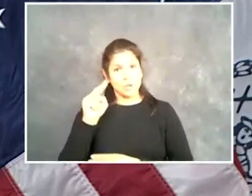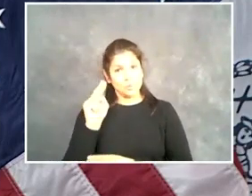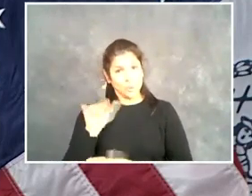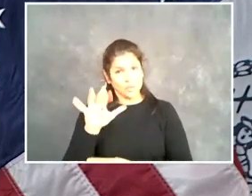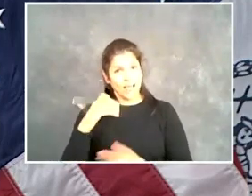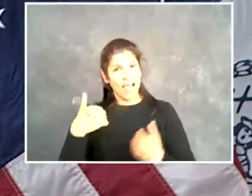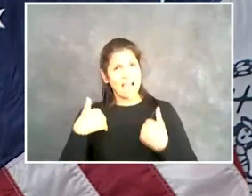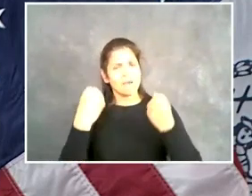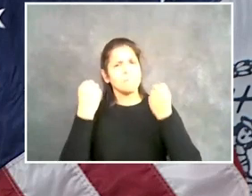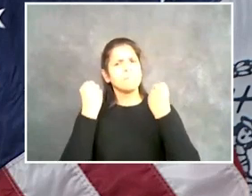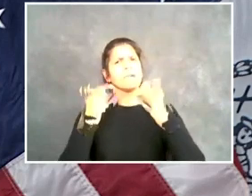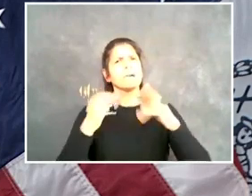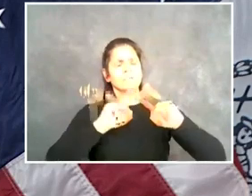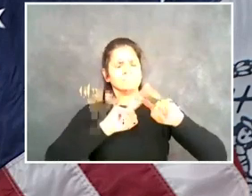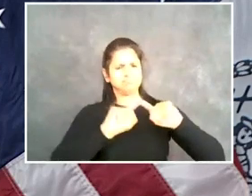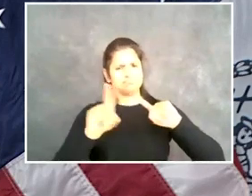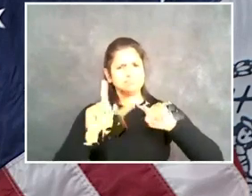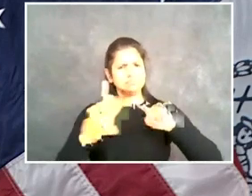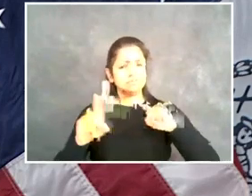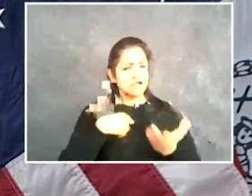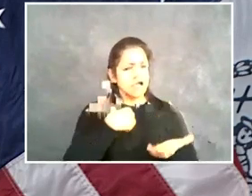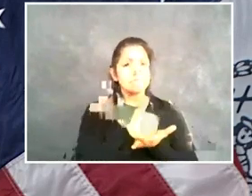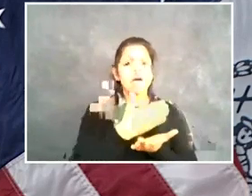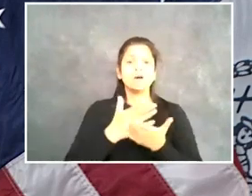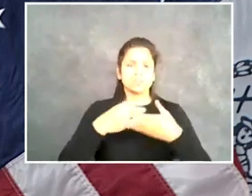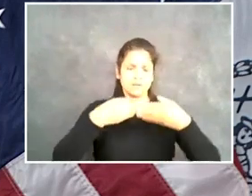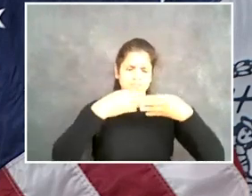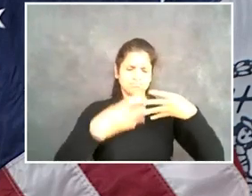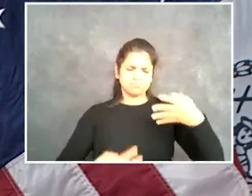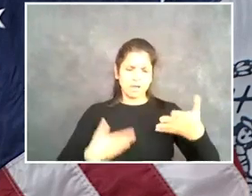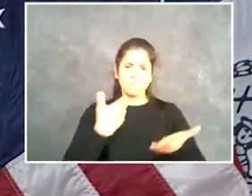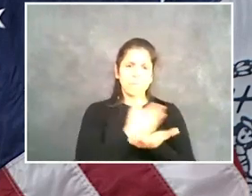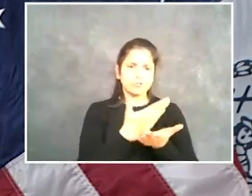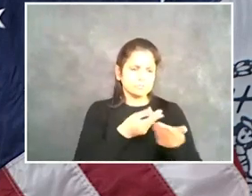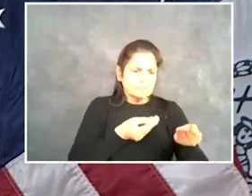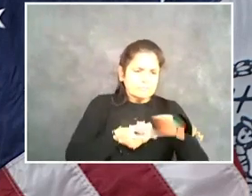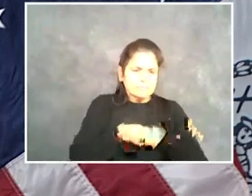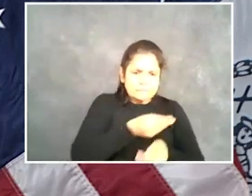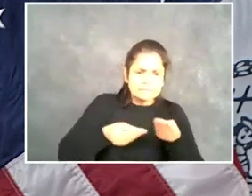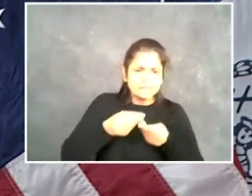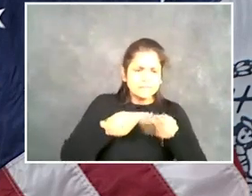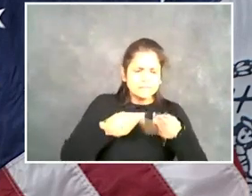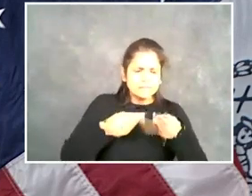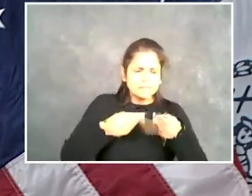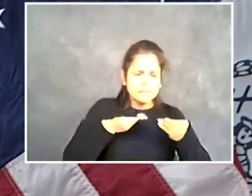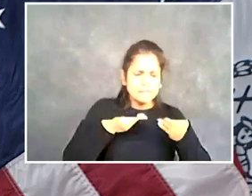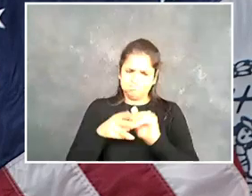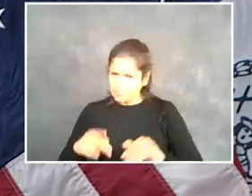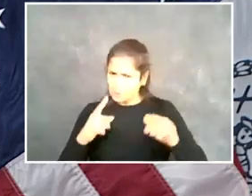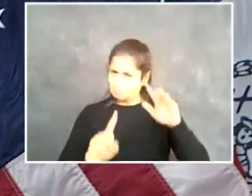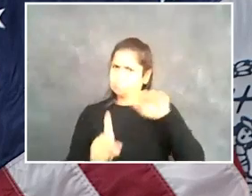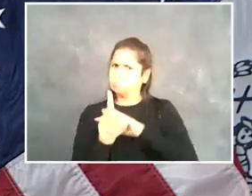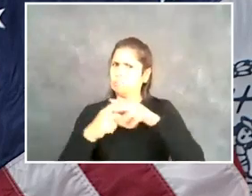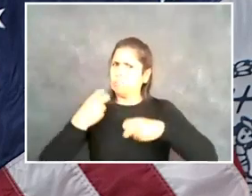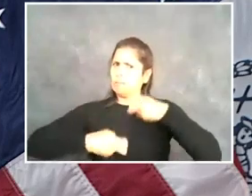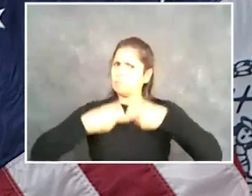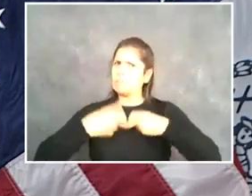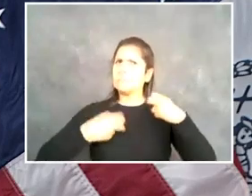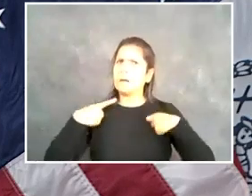THAT THE CITY IS FACING, ARE YOU GUYS GOING TO MOVE FORWARD